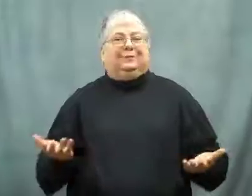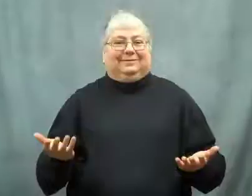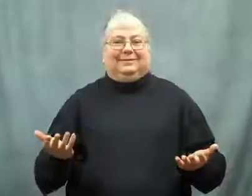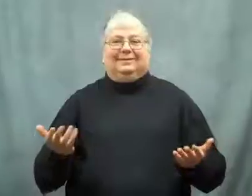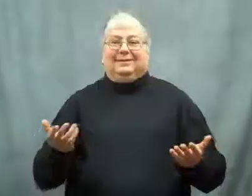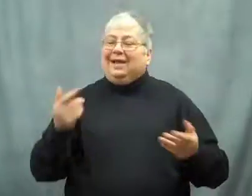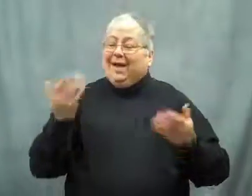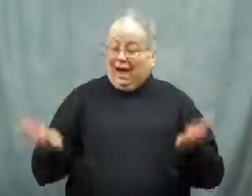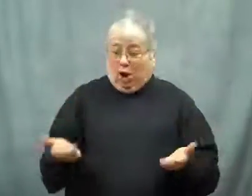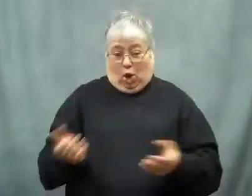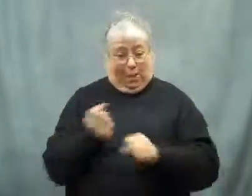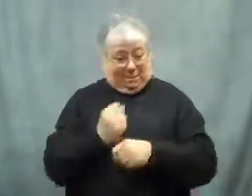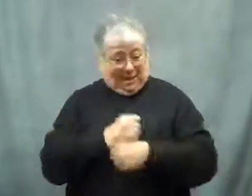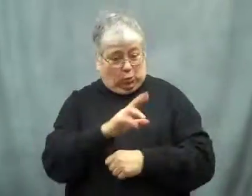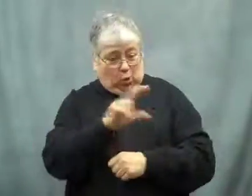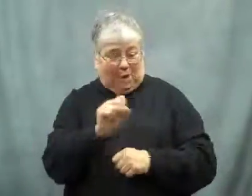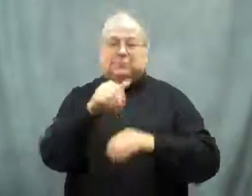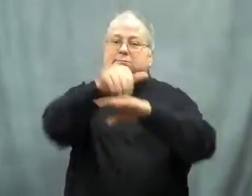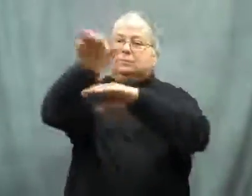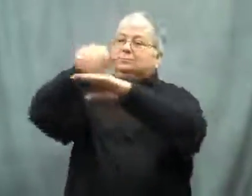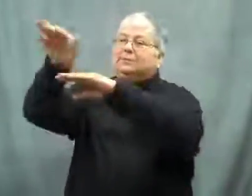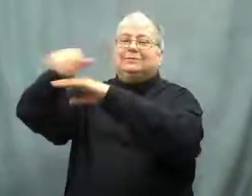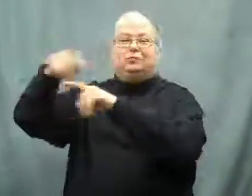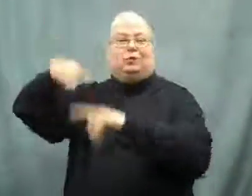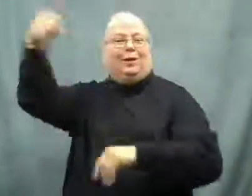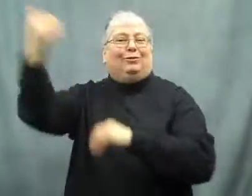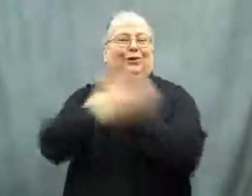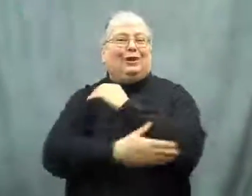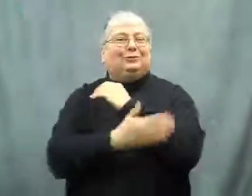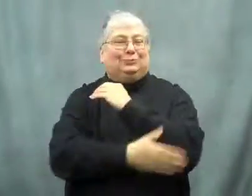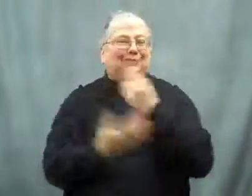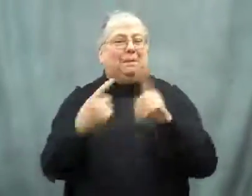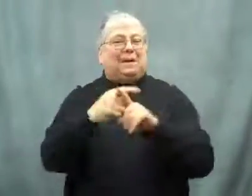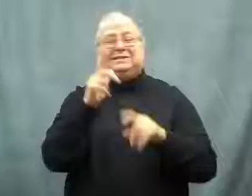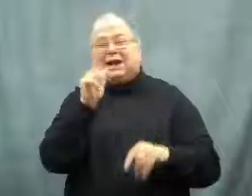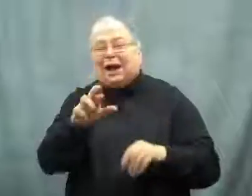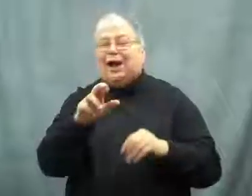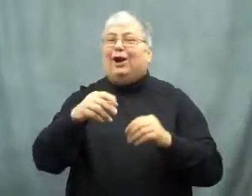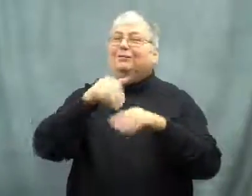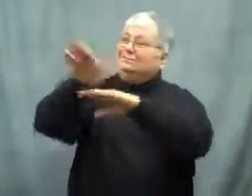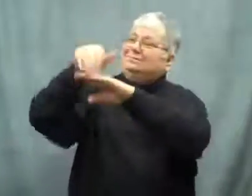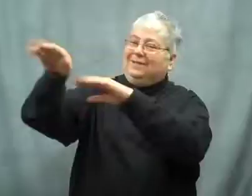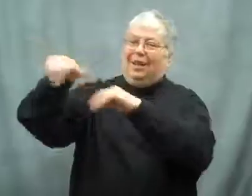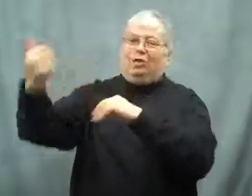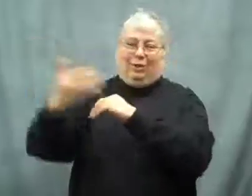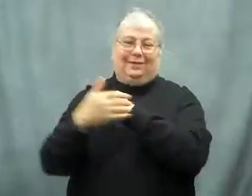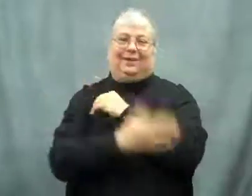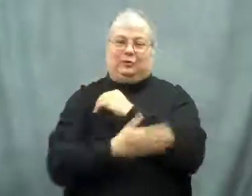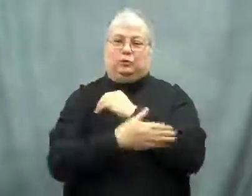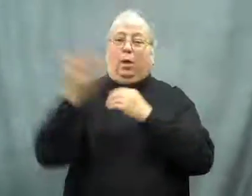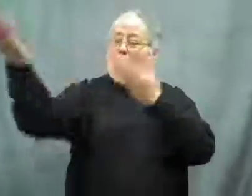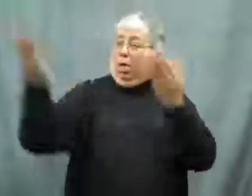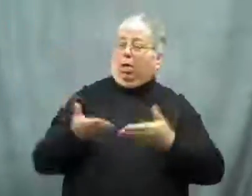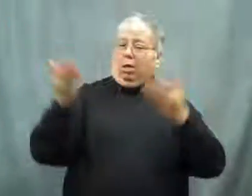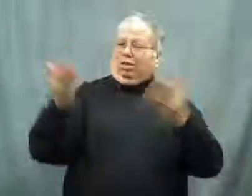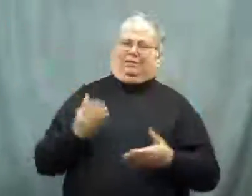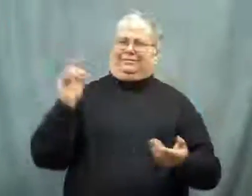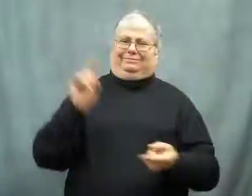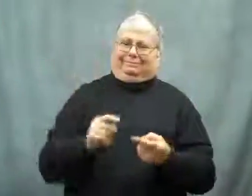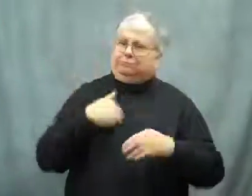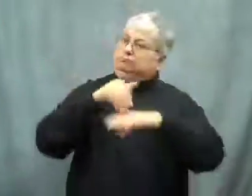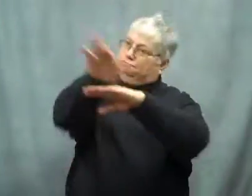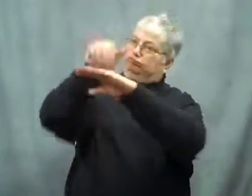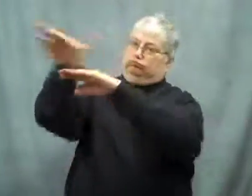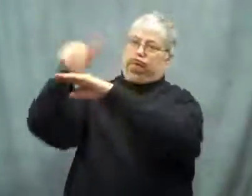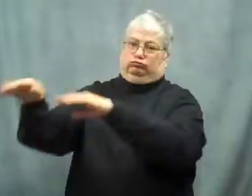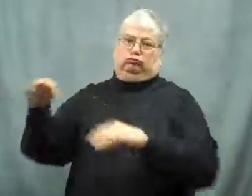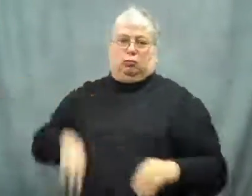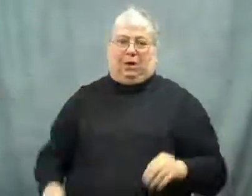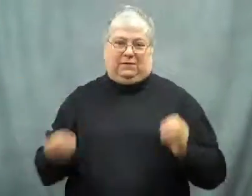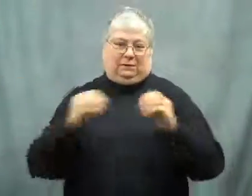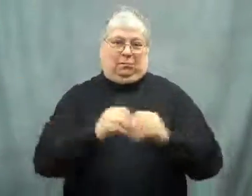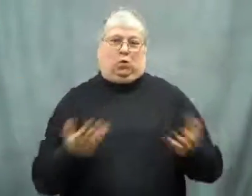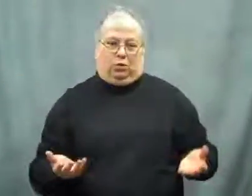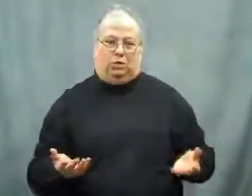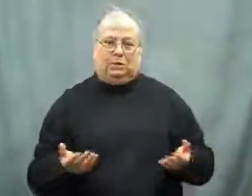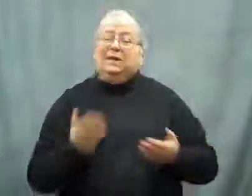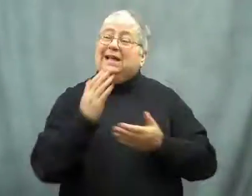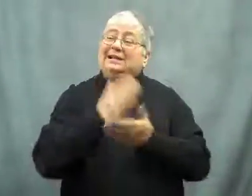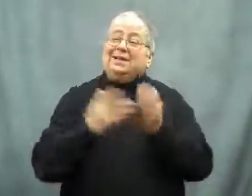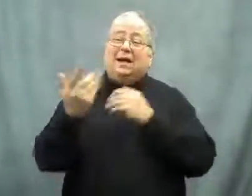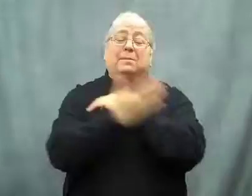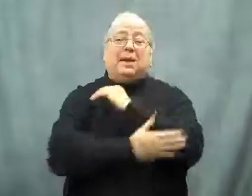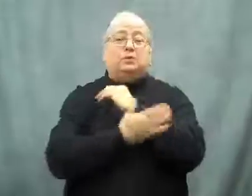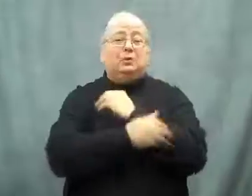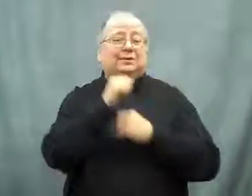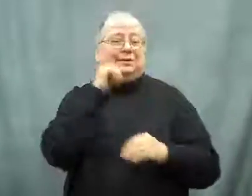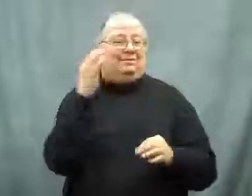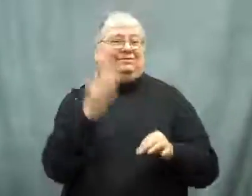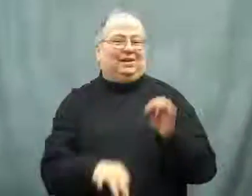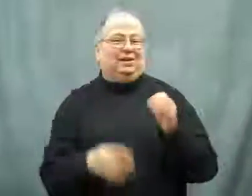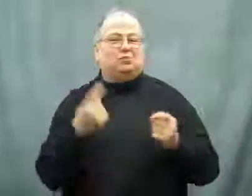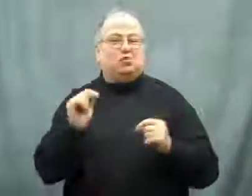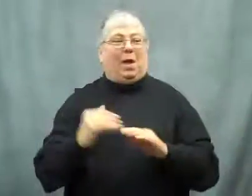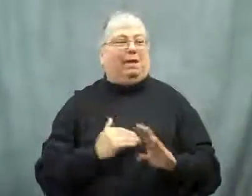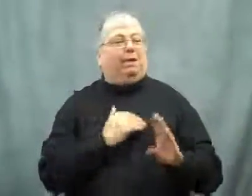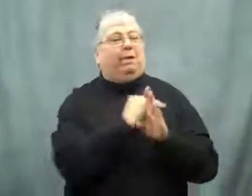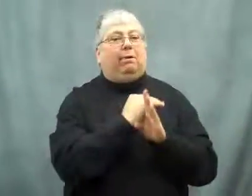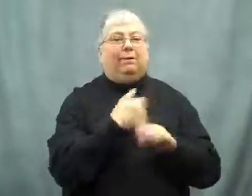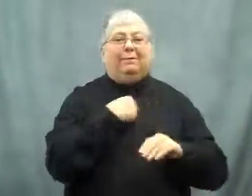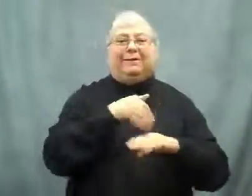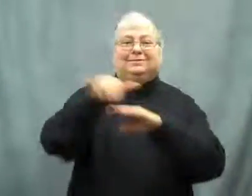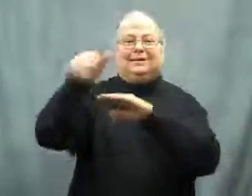Goods and cars manufactured here could be exported abroad,